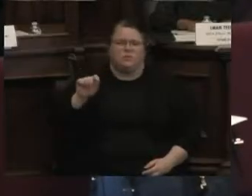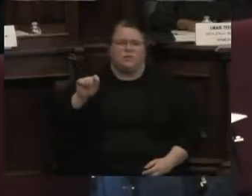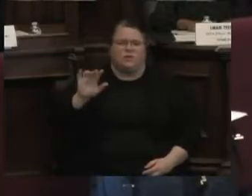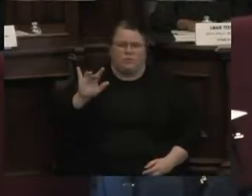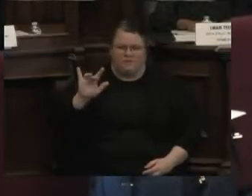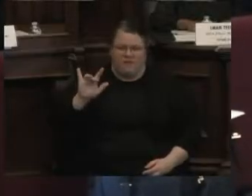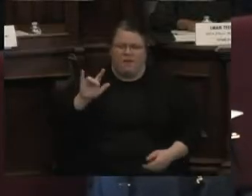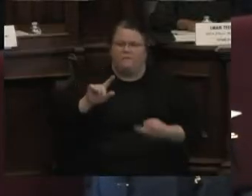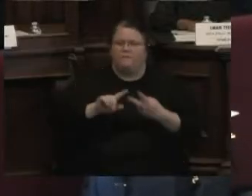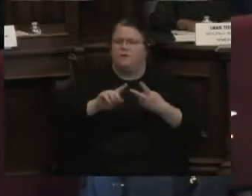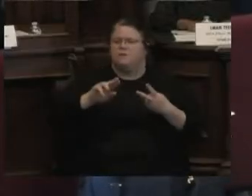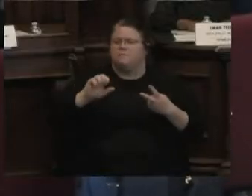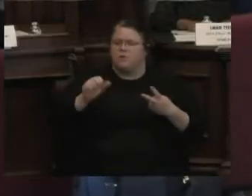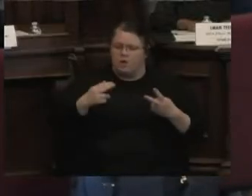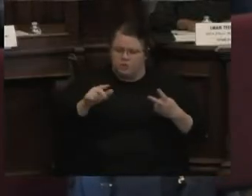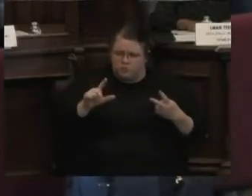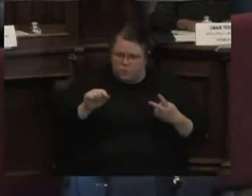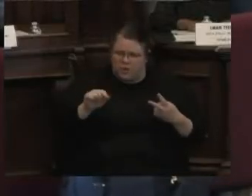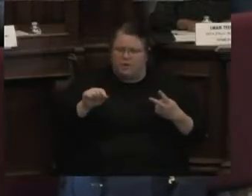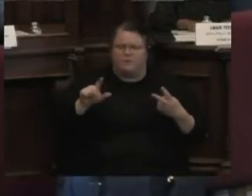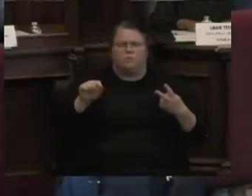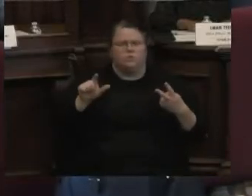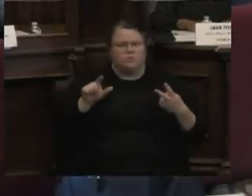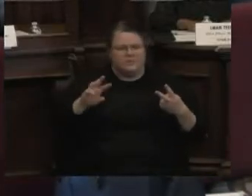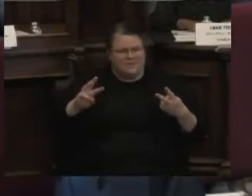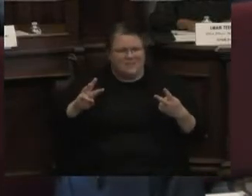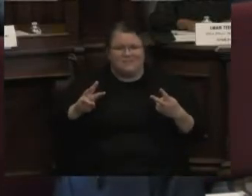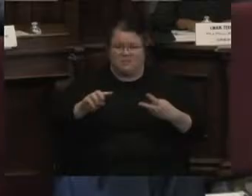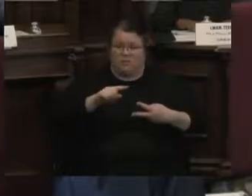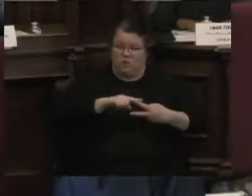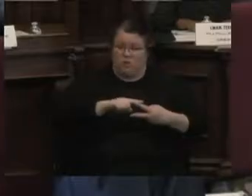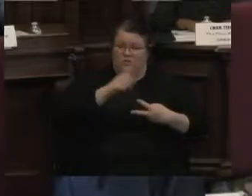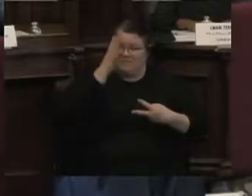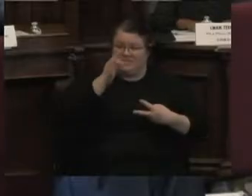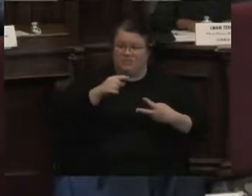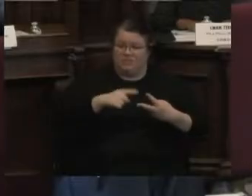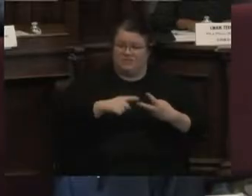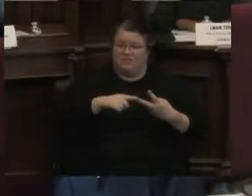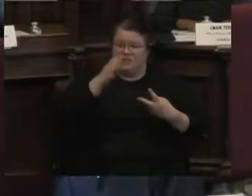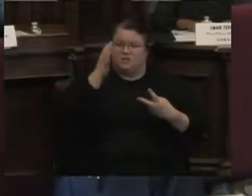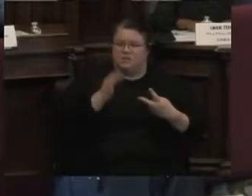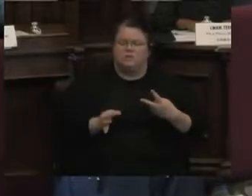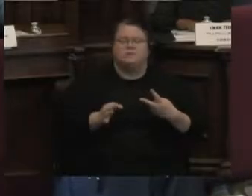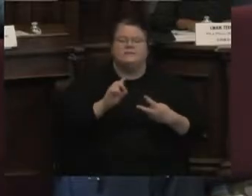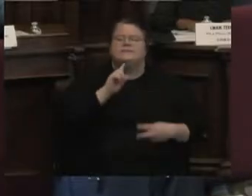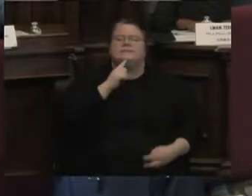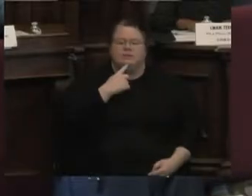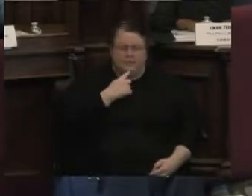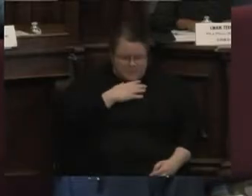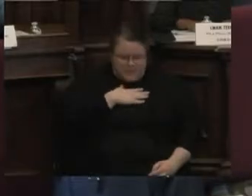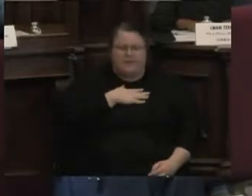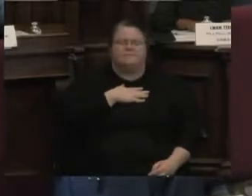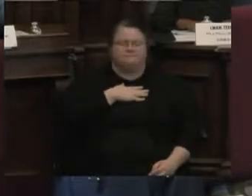Accountability Board. April